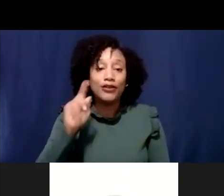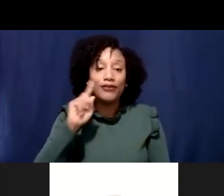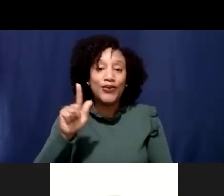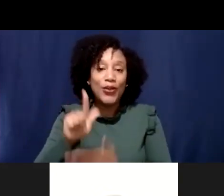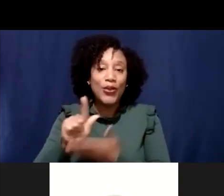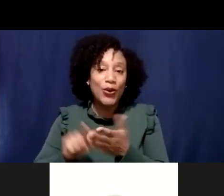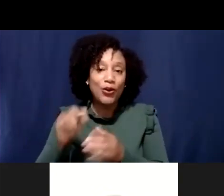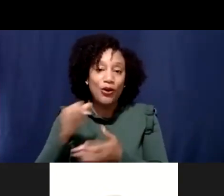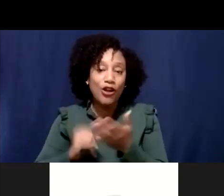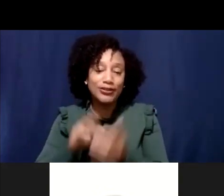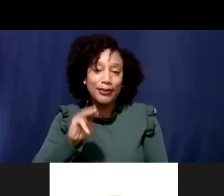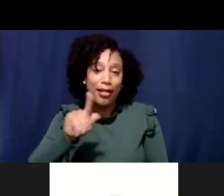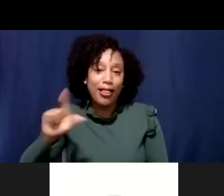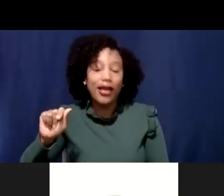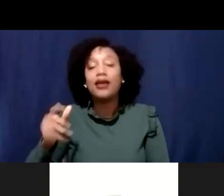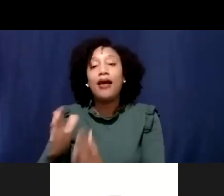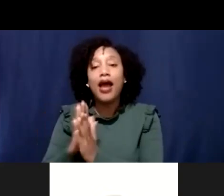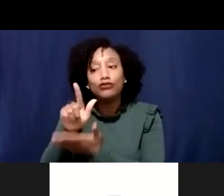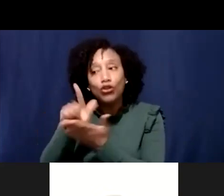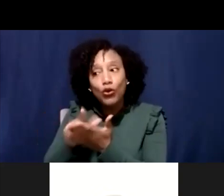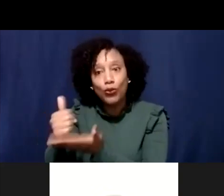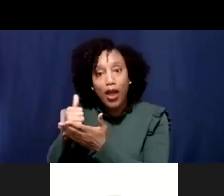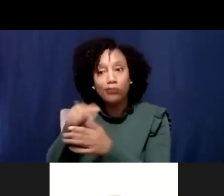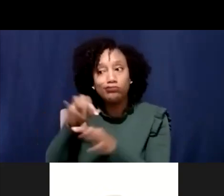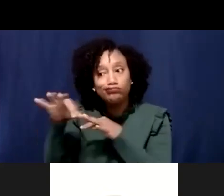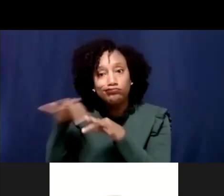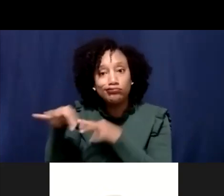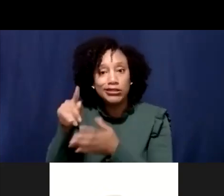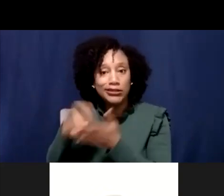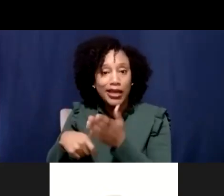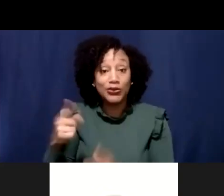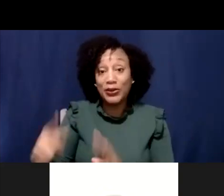MnLA, for more specific tax questions. You can also email me at adia,